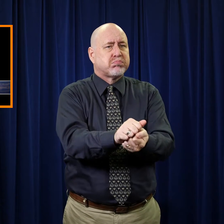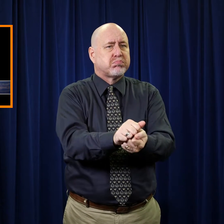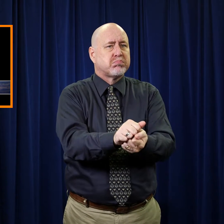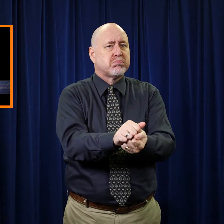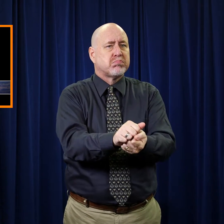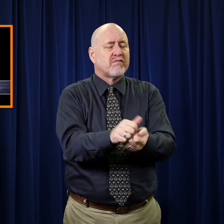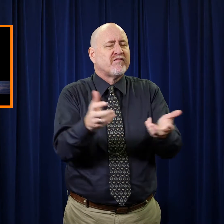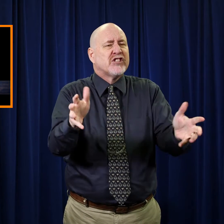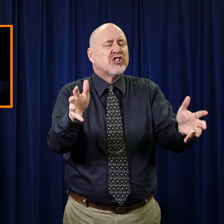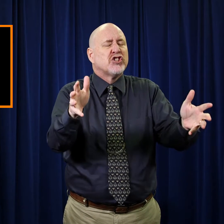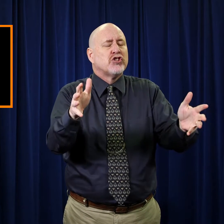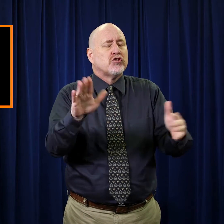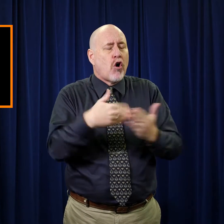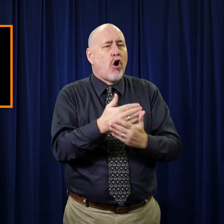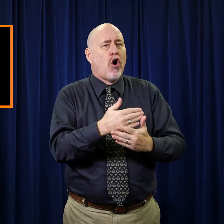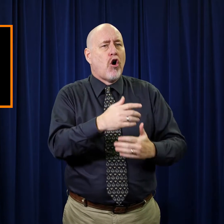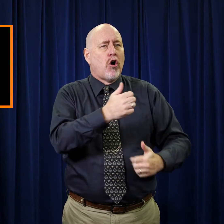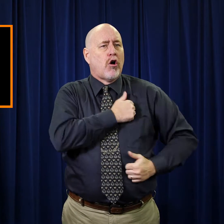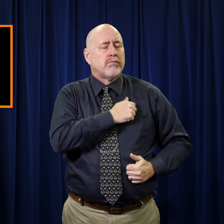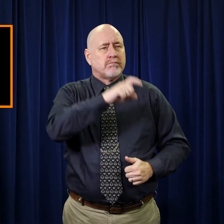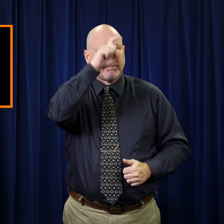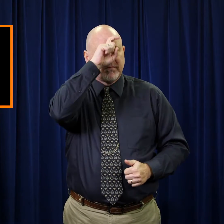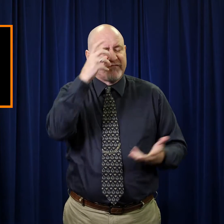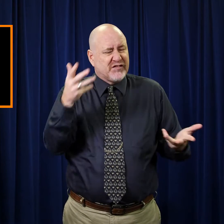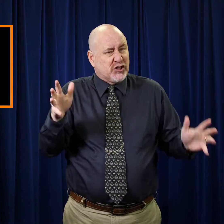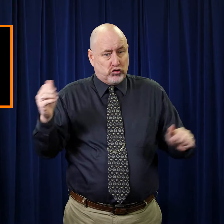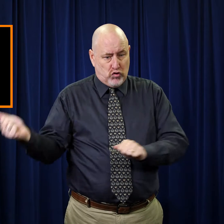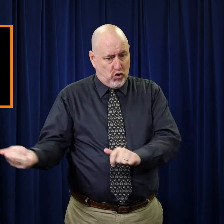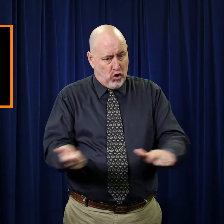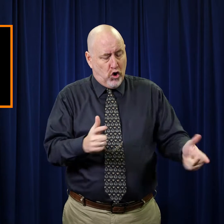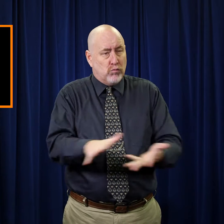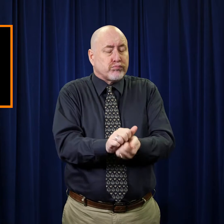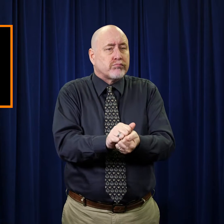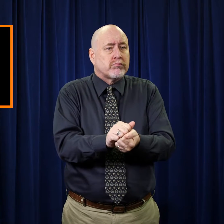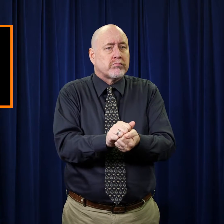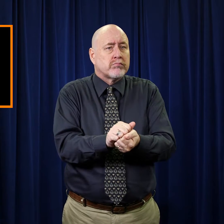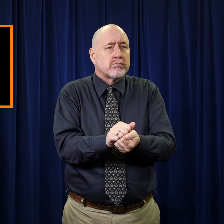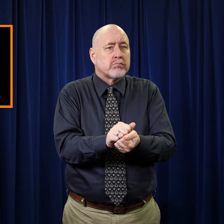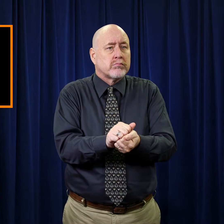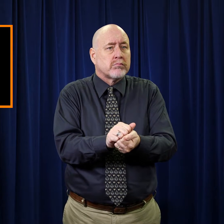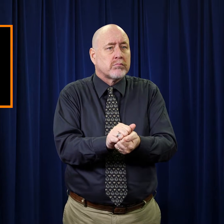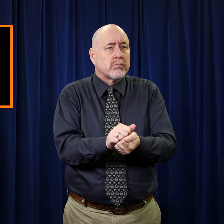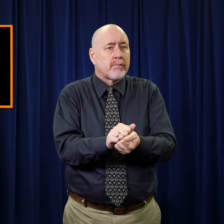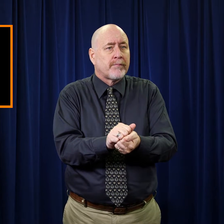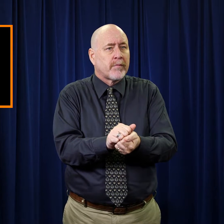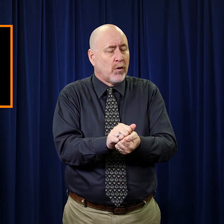of time, they're all destroyed. They all are destroyed.